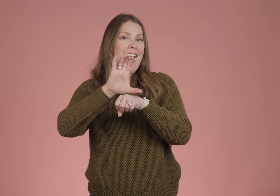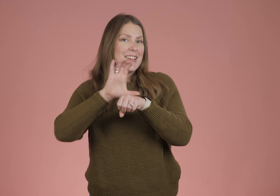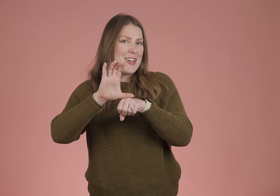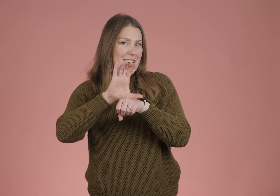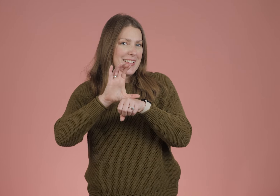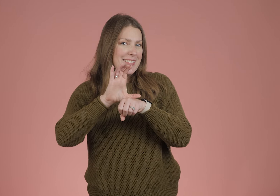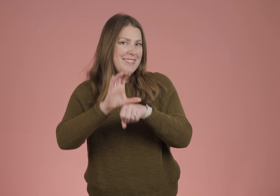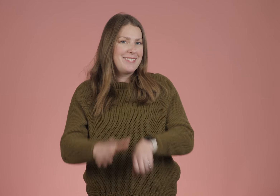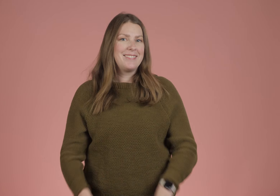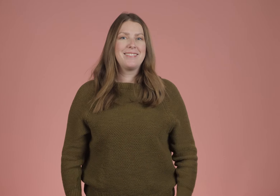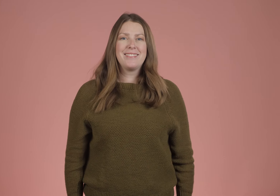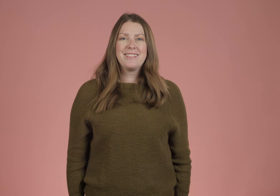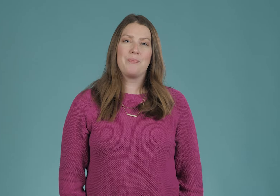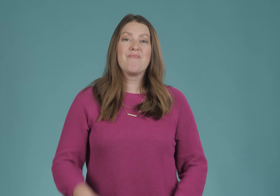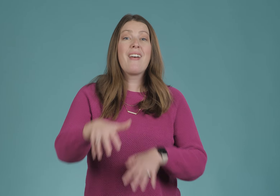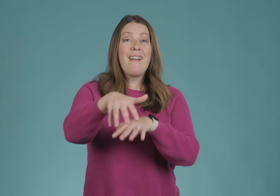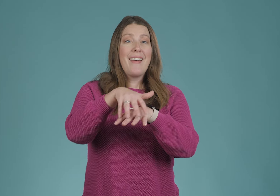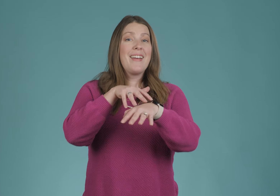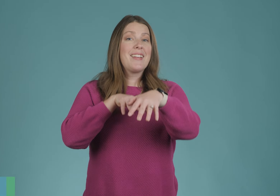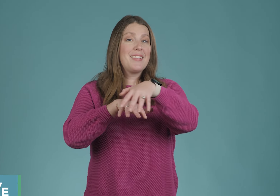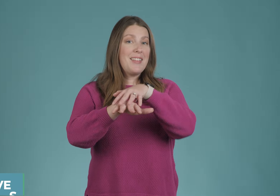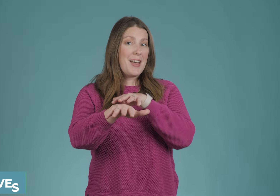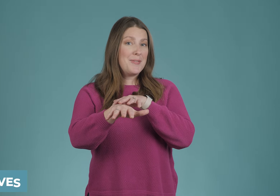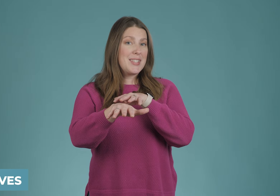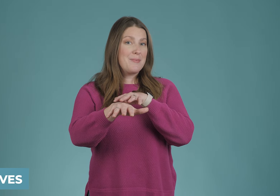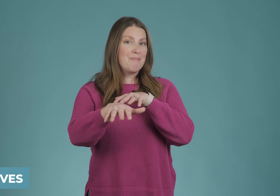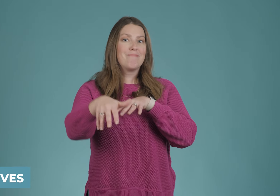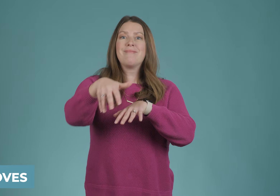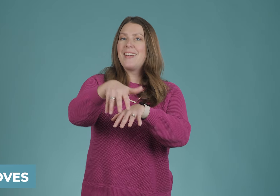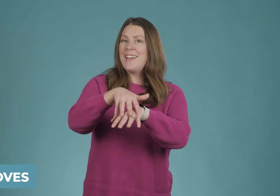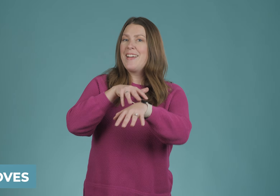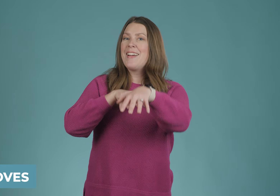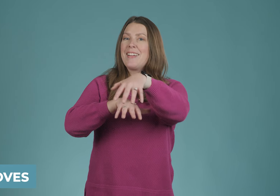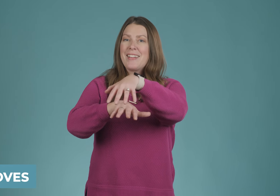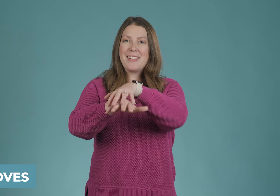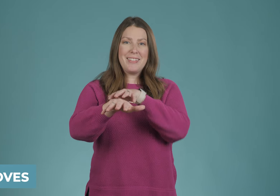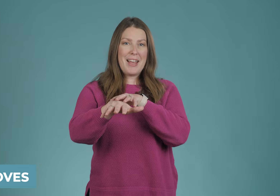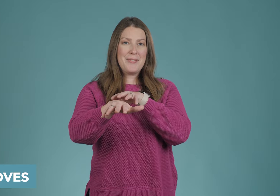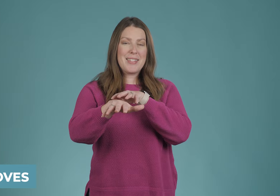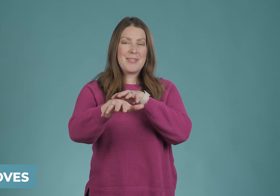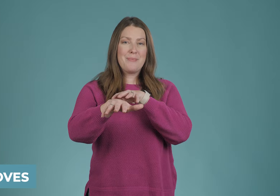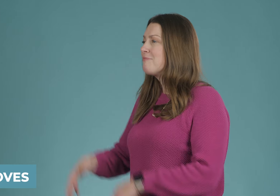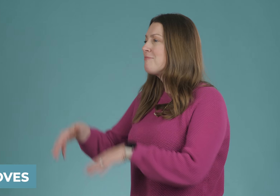Hot chocolate. Gloves.